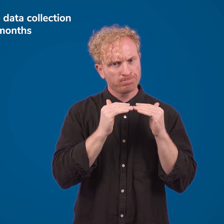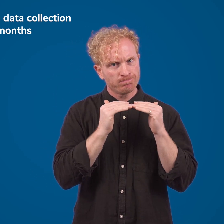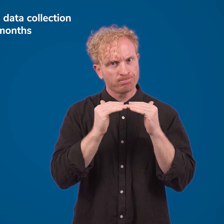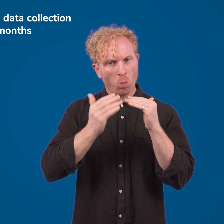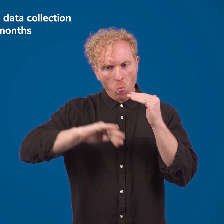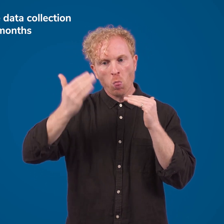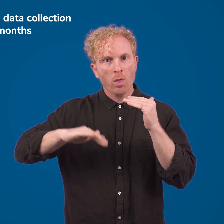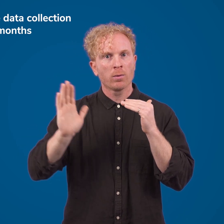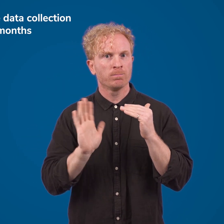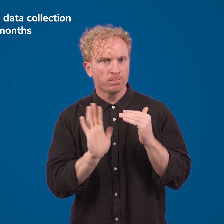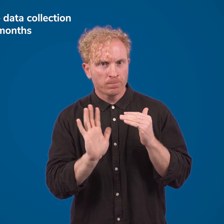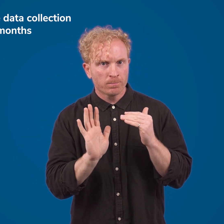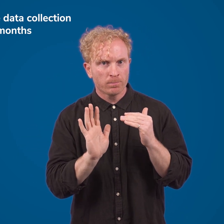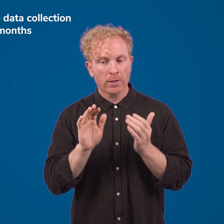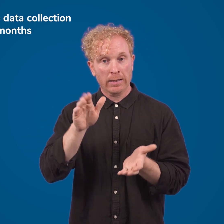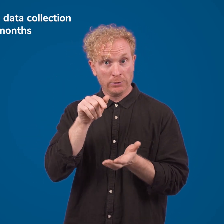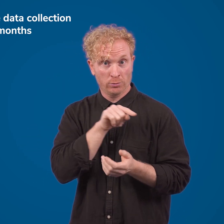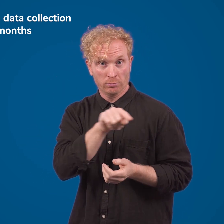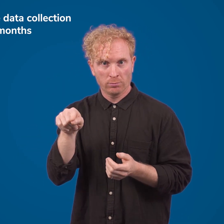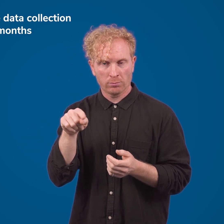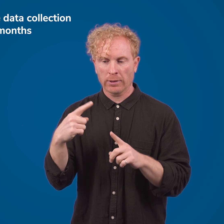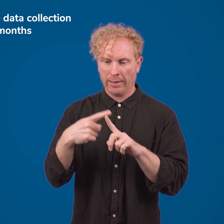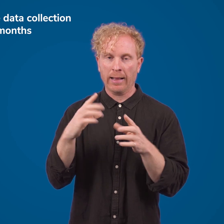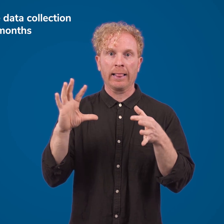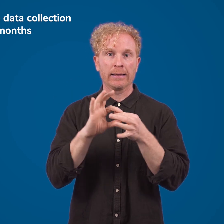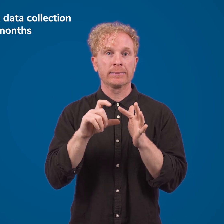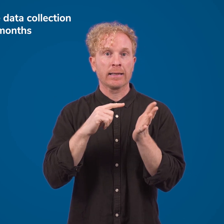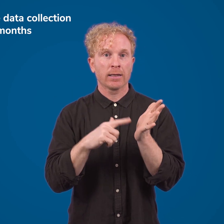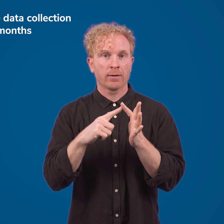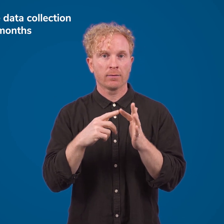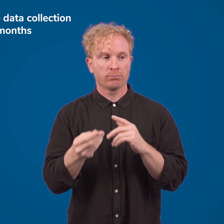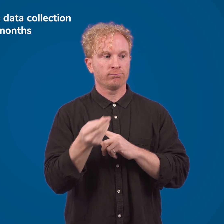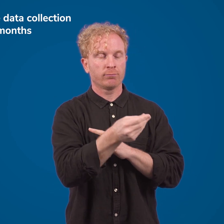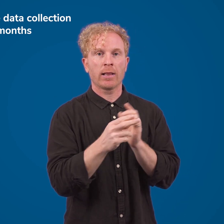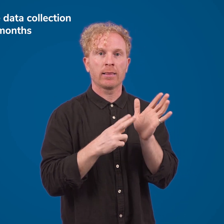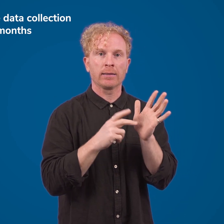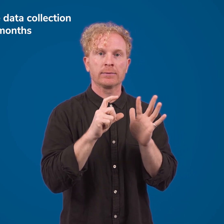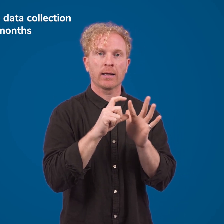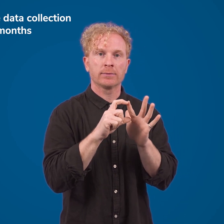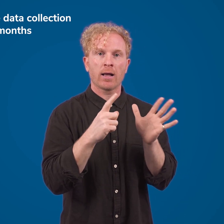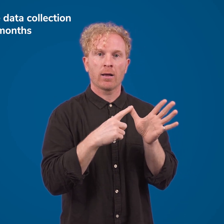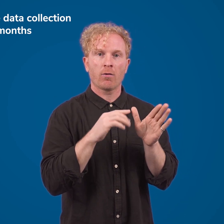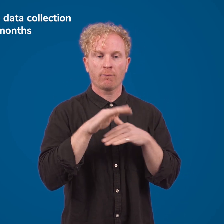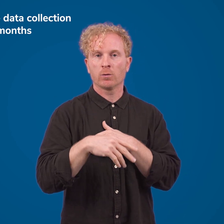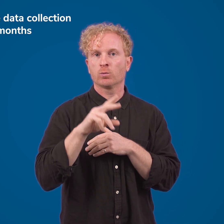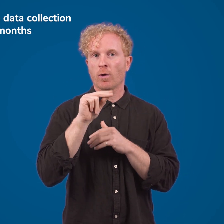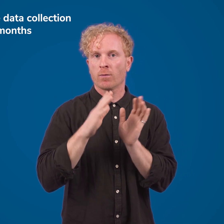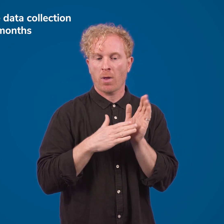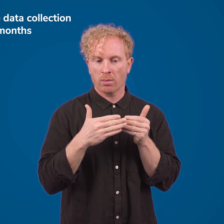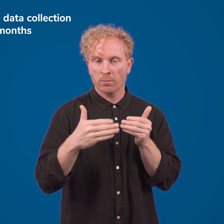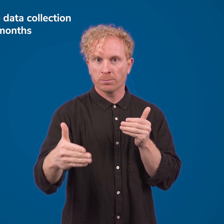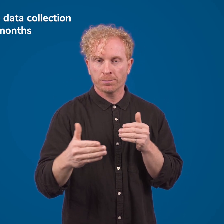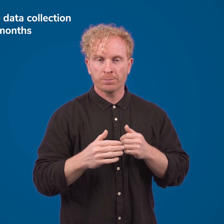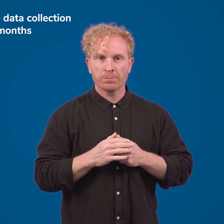linking data into the NDDA over the next 12 months.